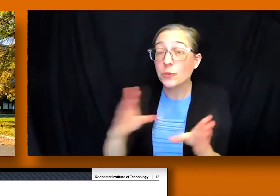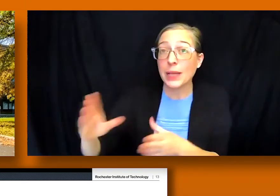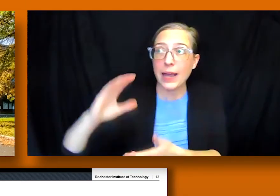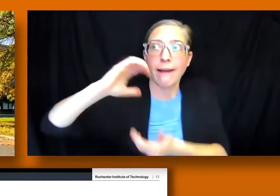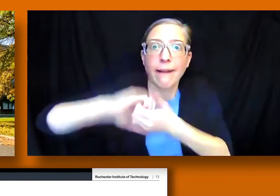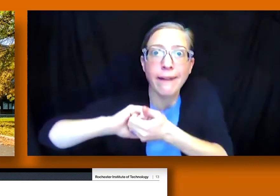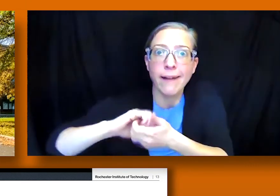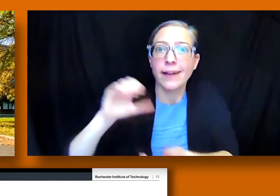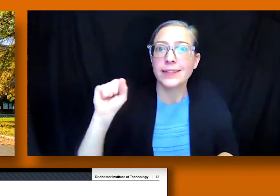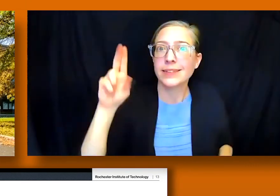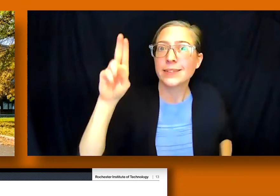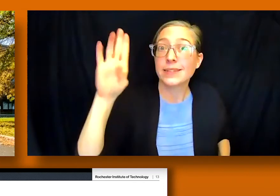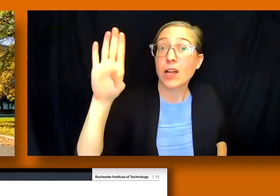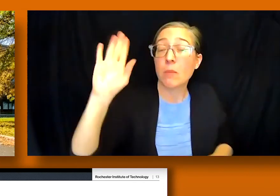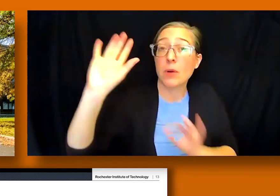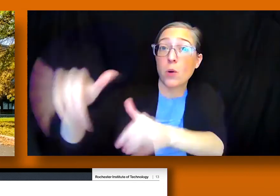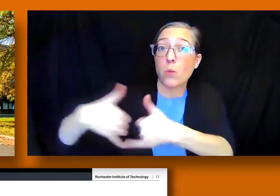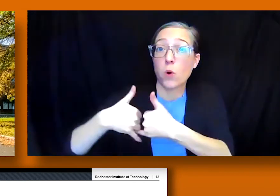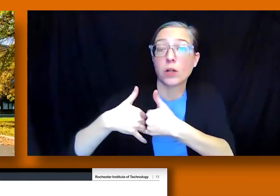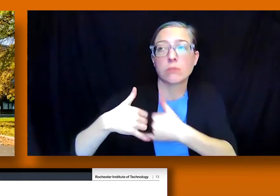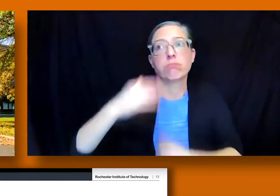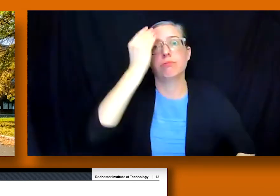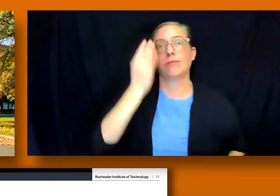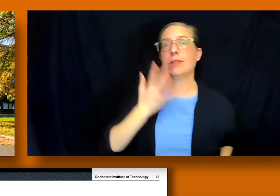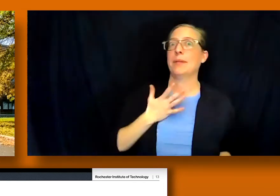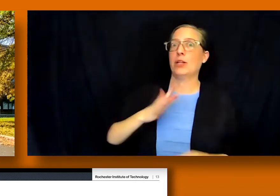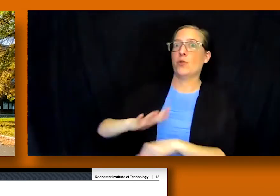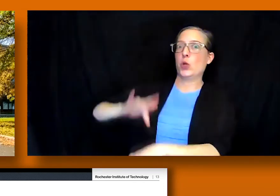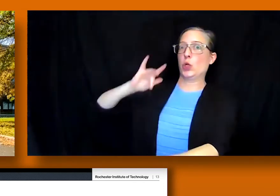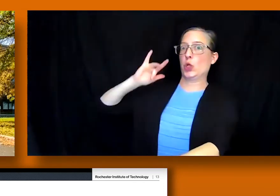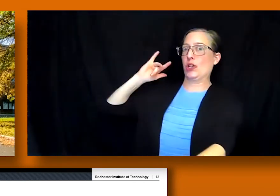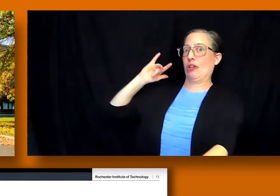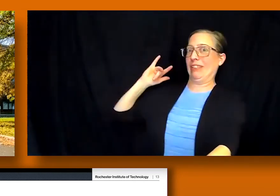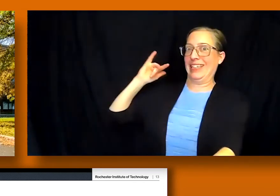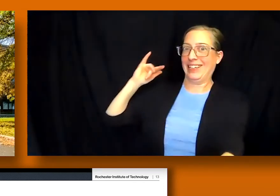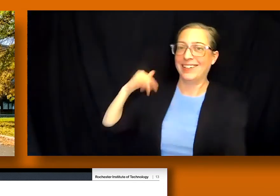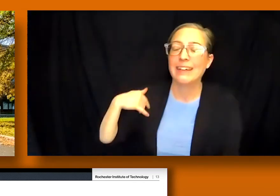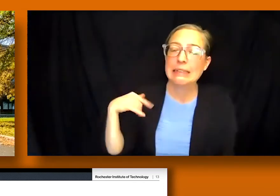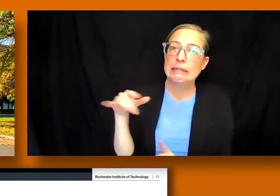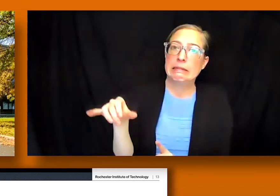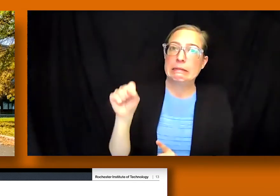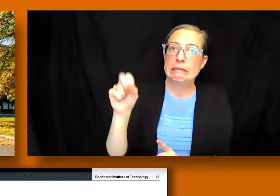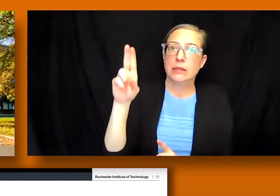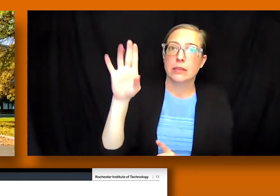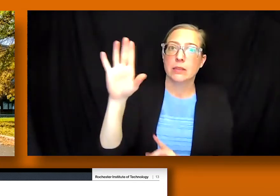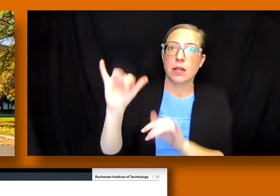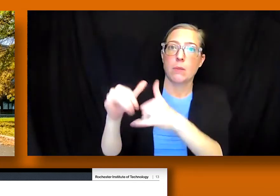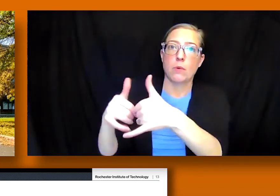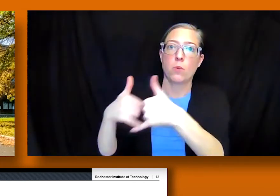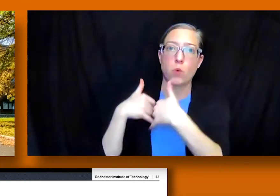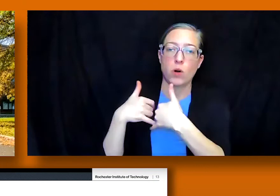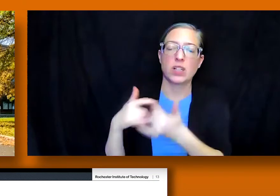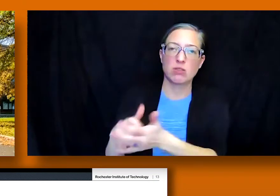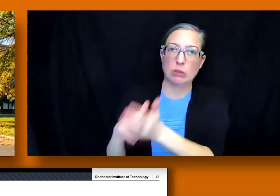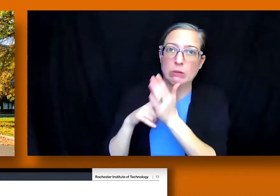Um, these take longer to process. So, as I said, um, there's paperwork involved.